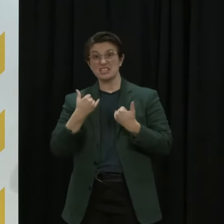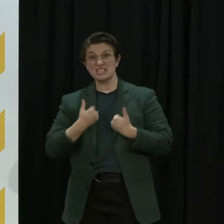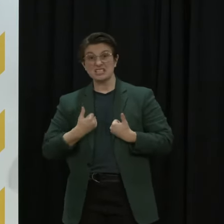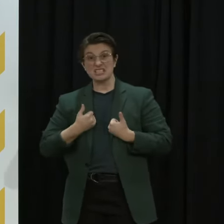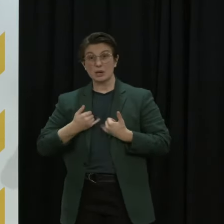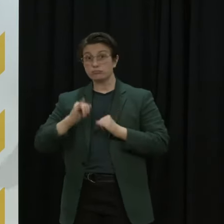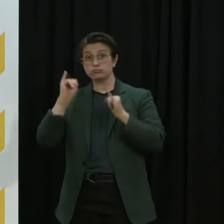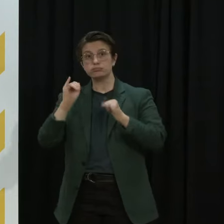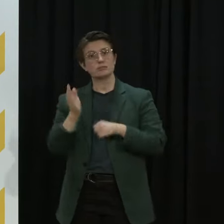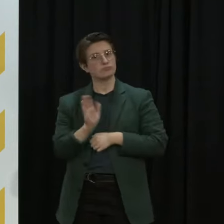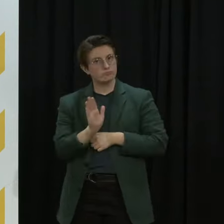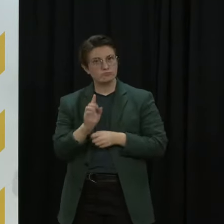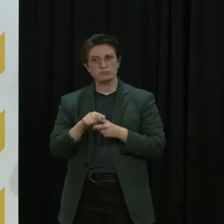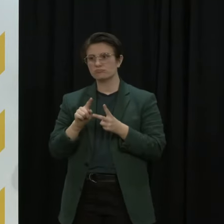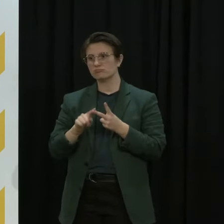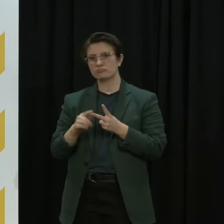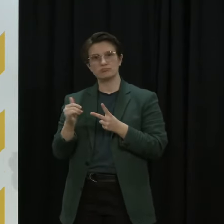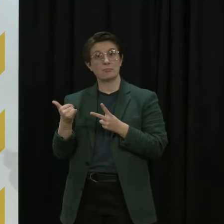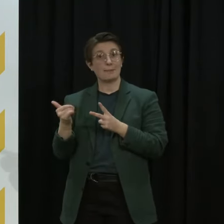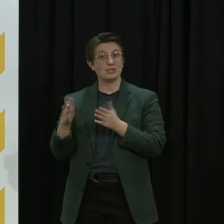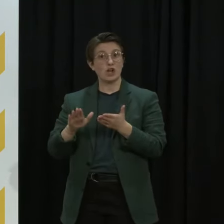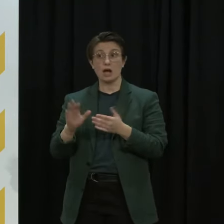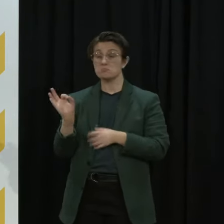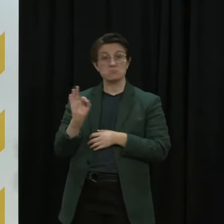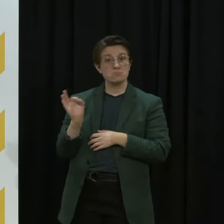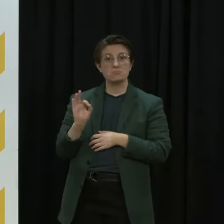with high rates of vaccination,